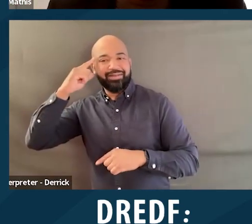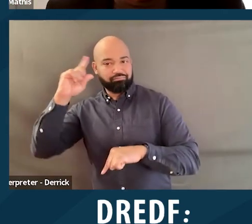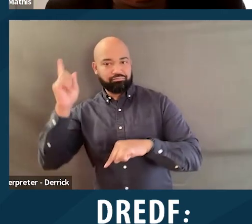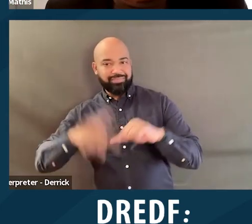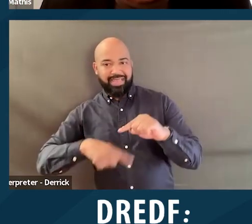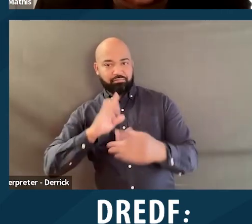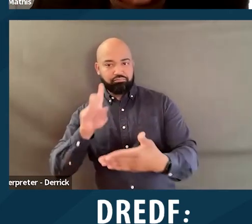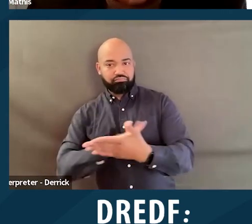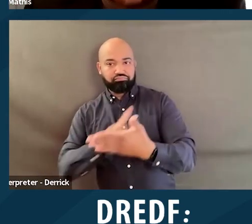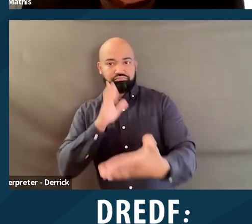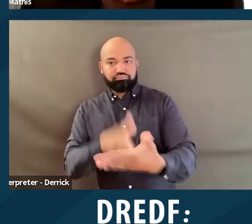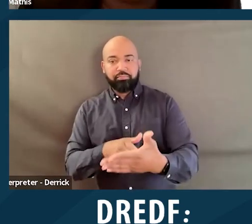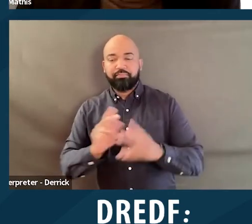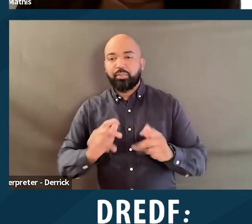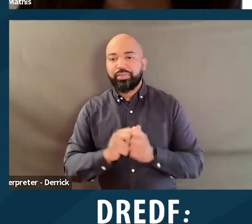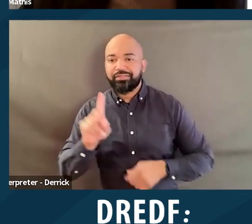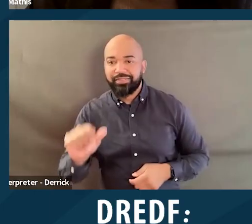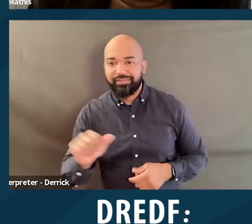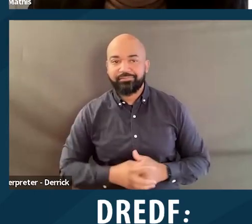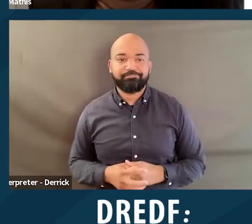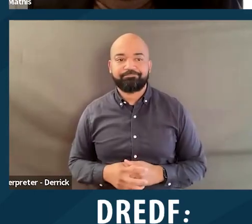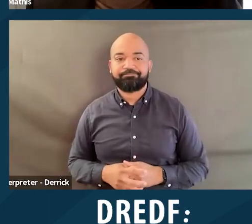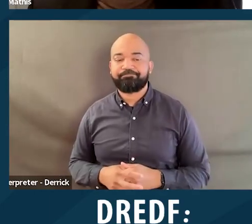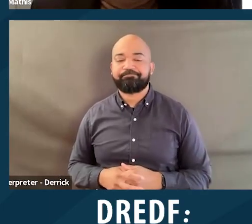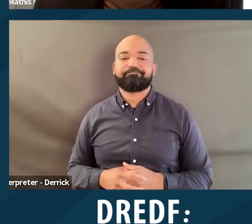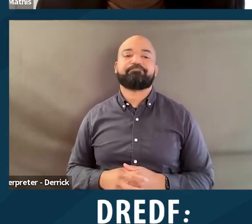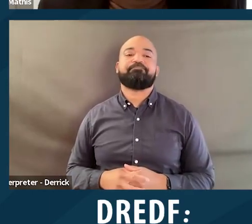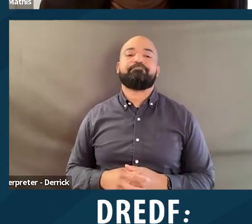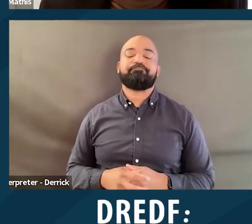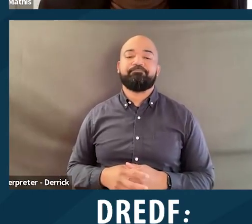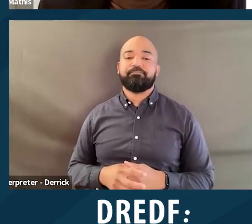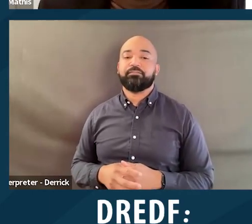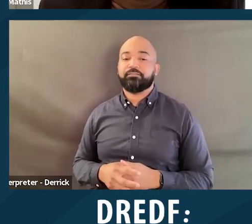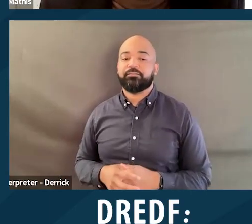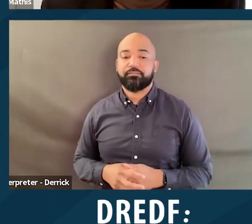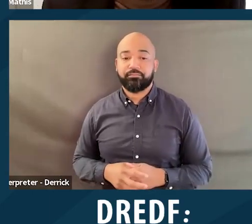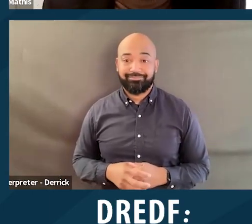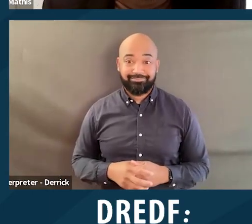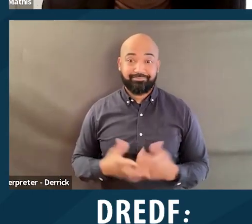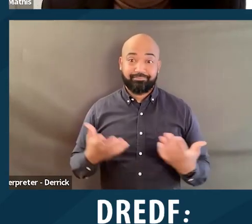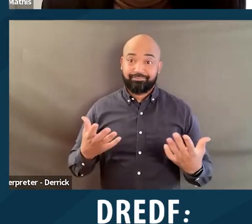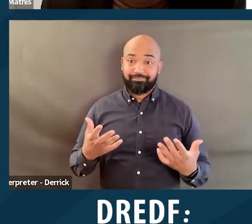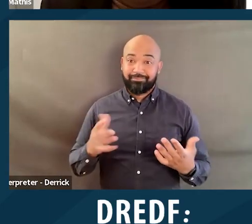agencies, so that federal agencies also can't discriminate against people with disabilities.